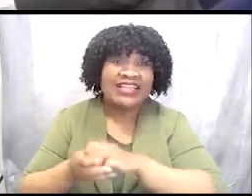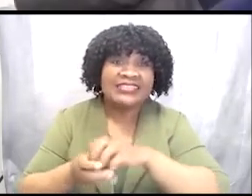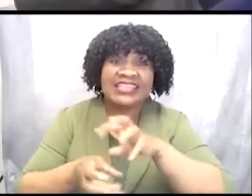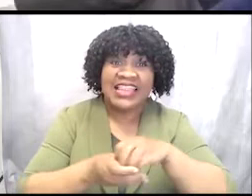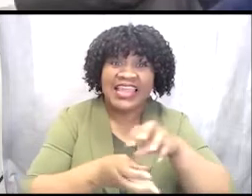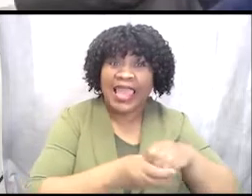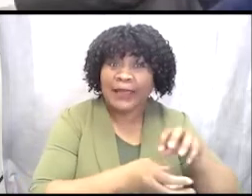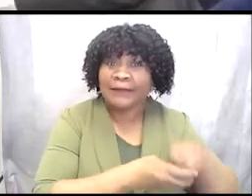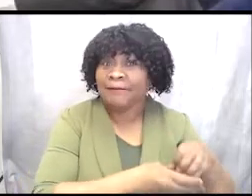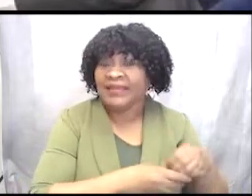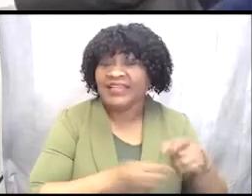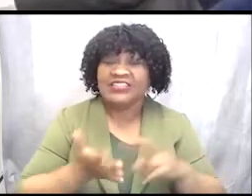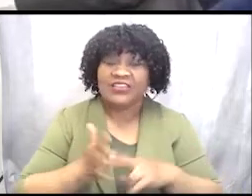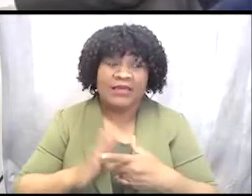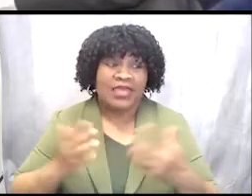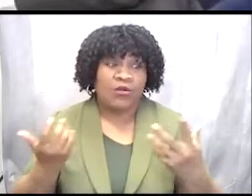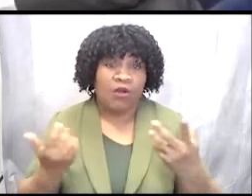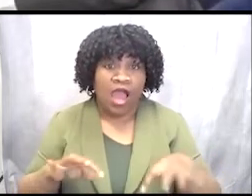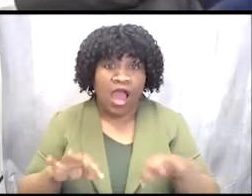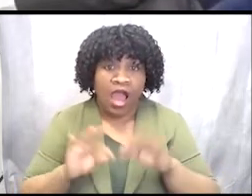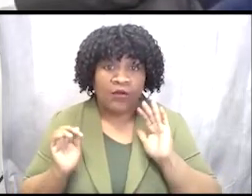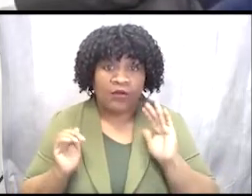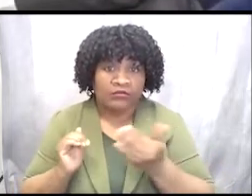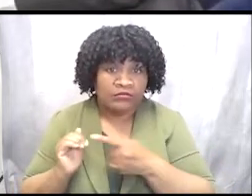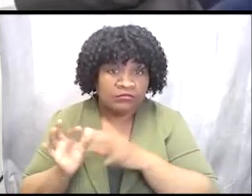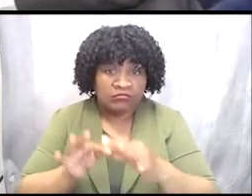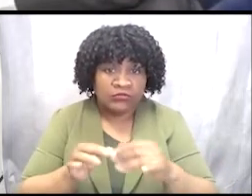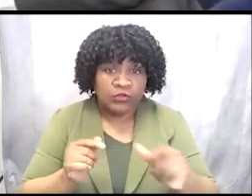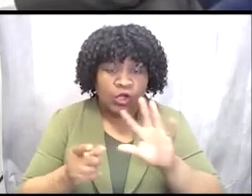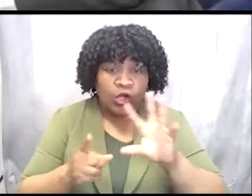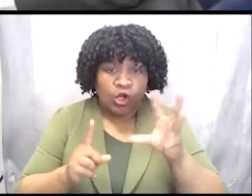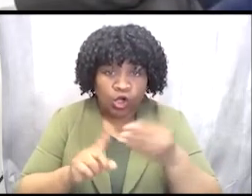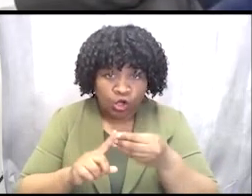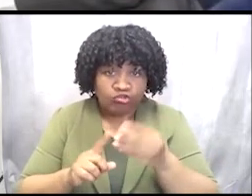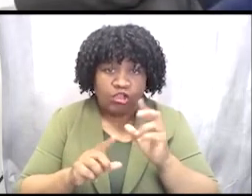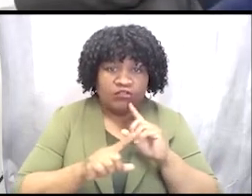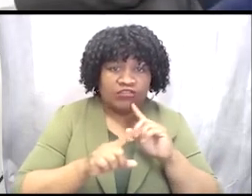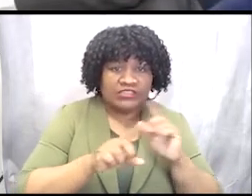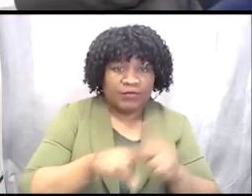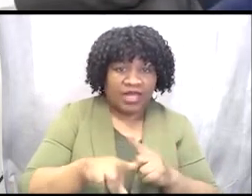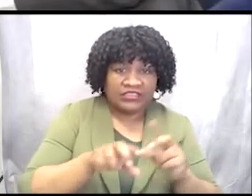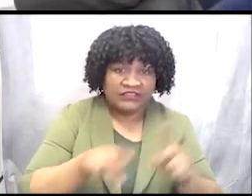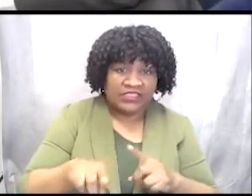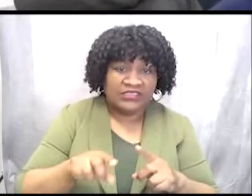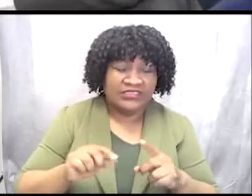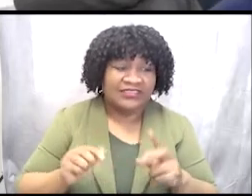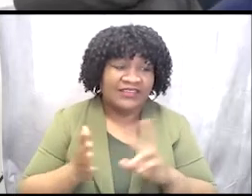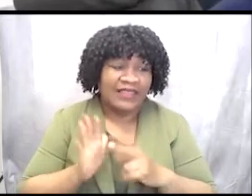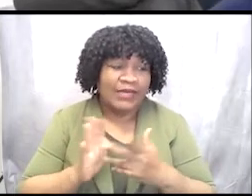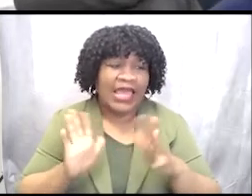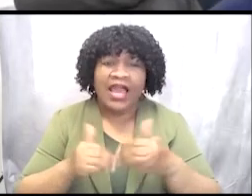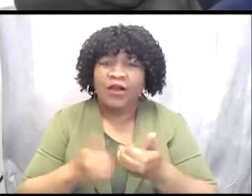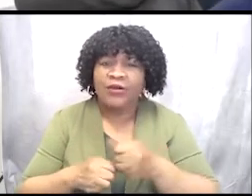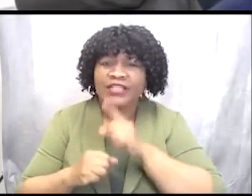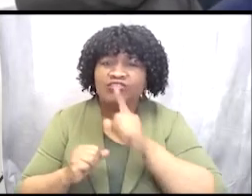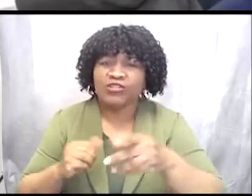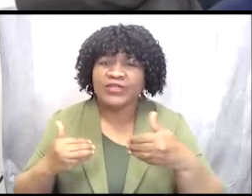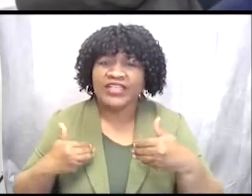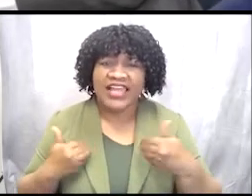And so our notions around cultural responsiveness really speak to, how do we ensure that we have environments